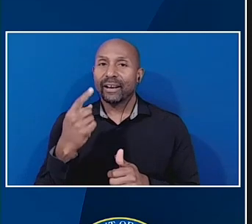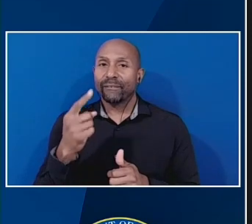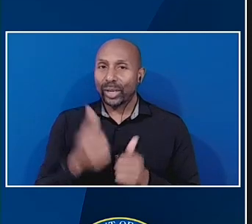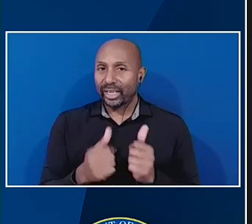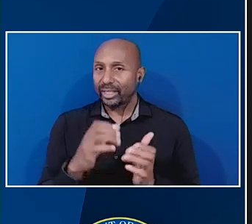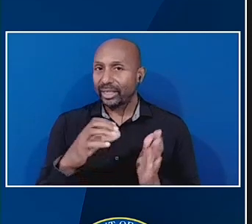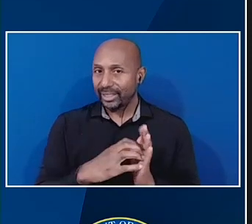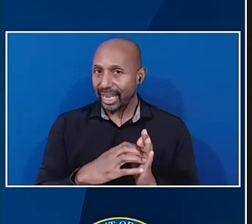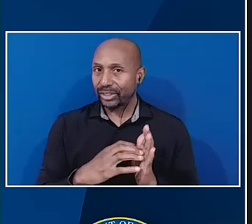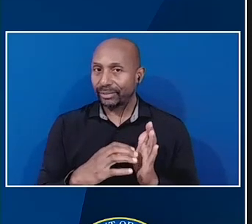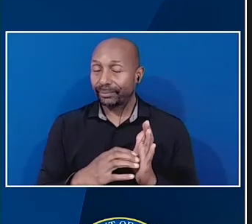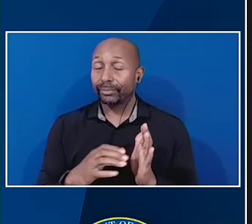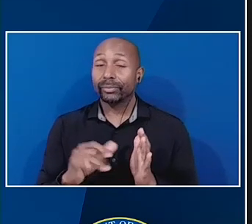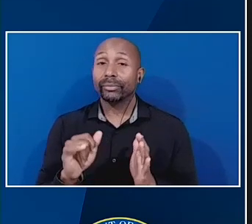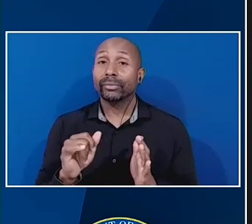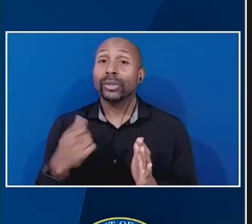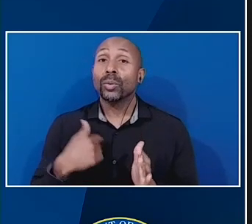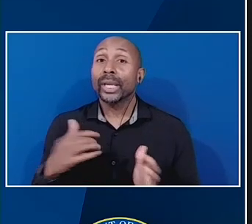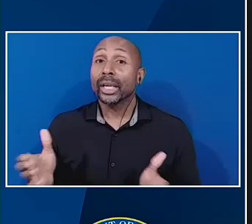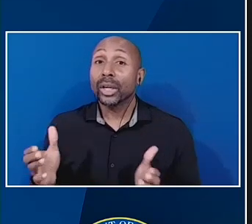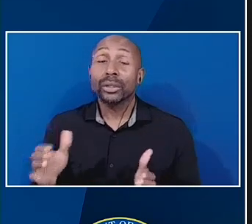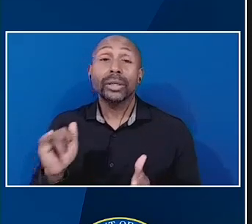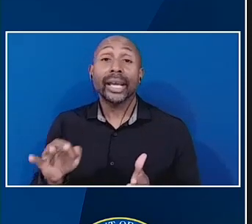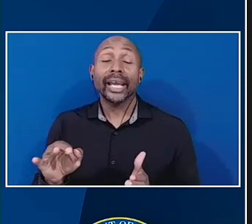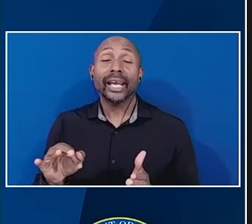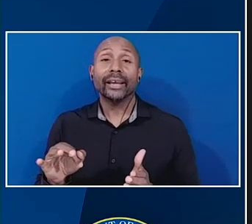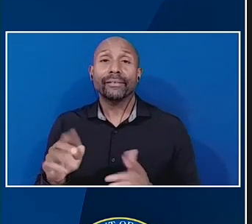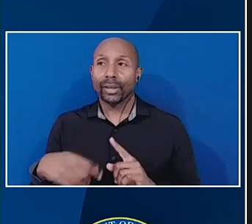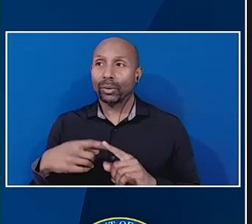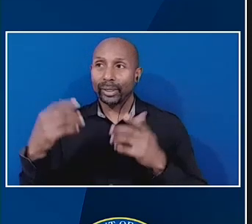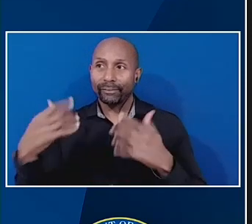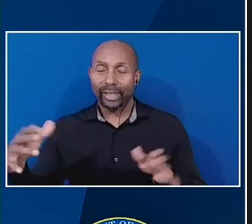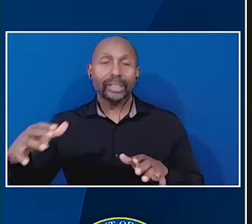clear, even after explanation, we